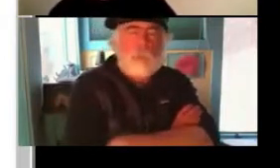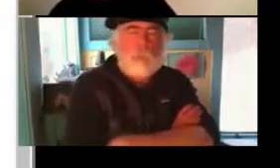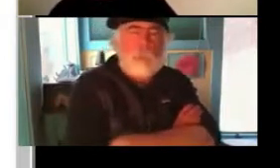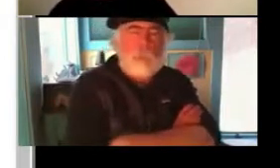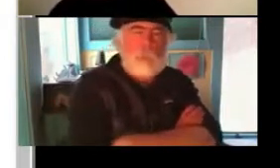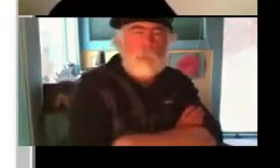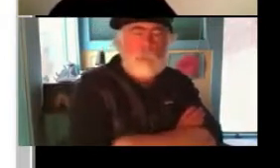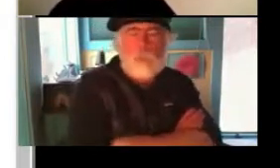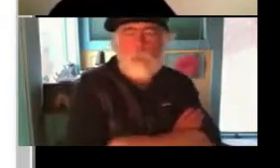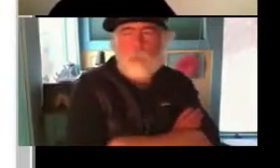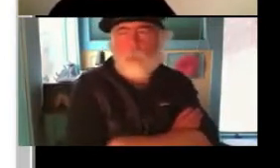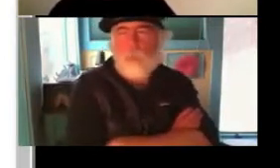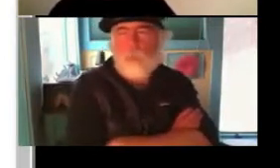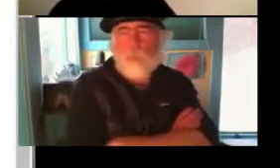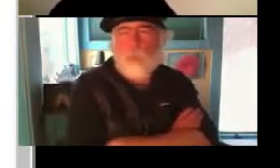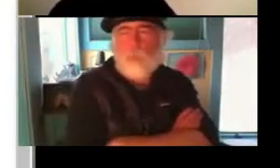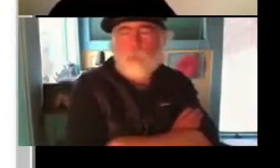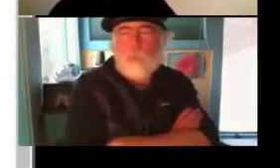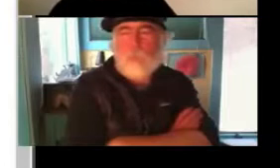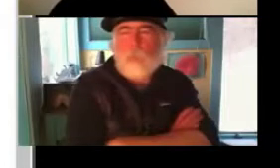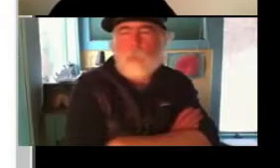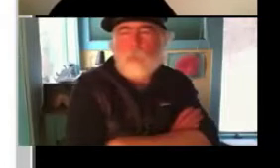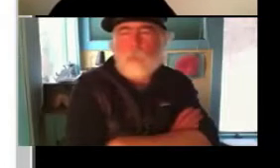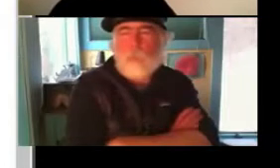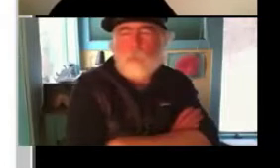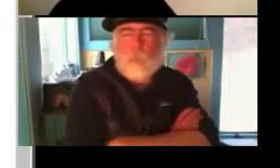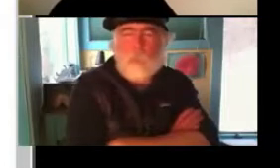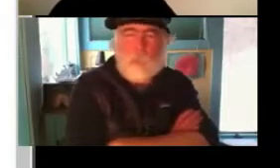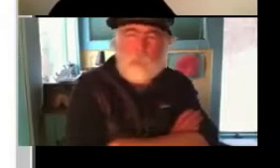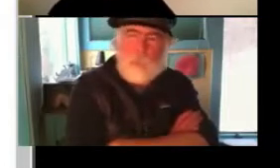as expertise that's relevant for understanding your project.